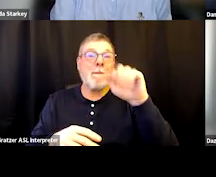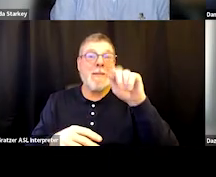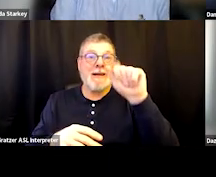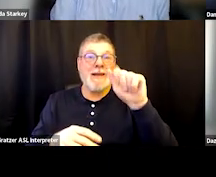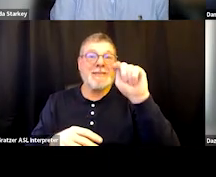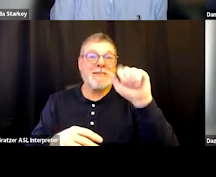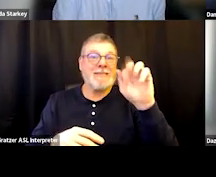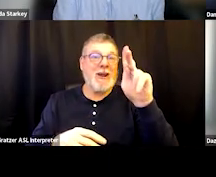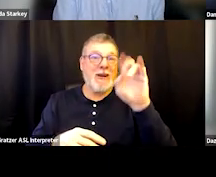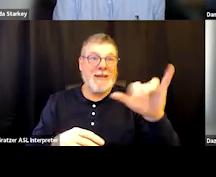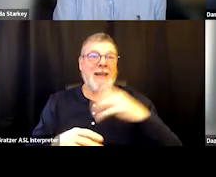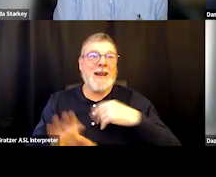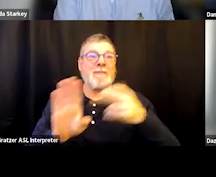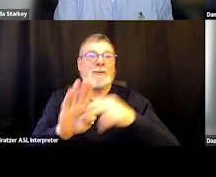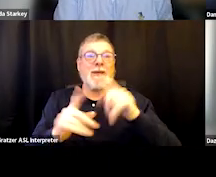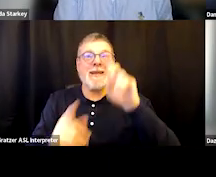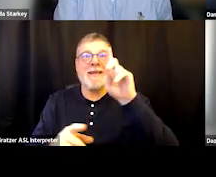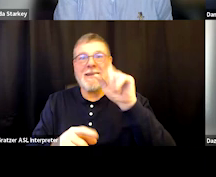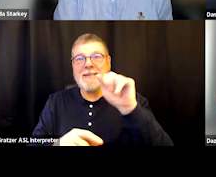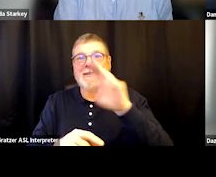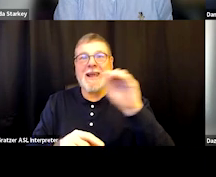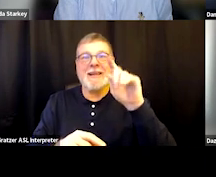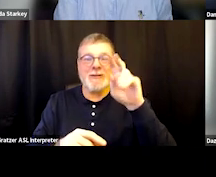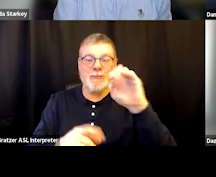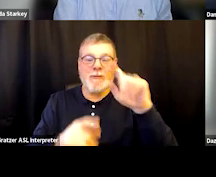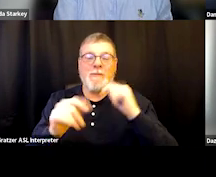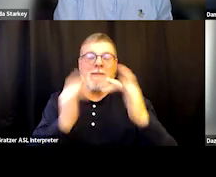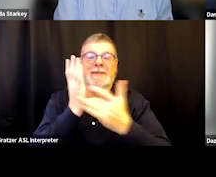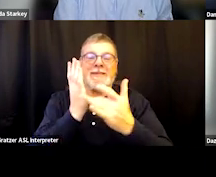and I'm joined by Dan and Dazara from the Technical Assistance Center.